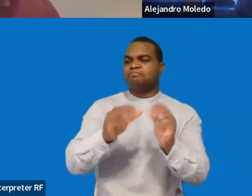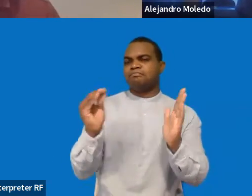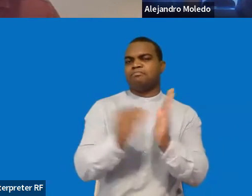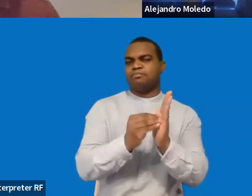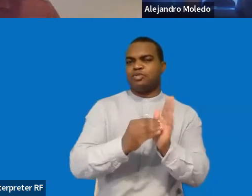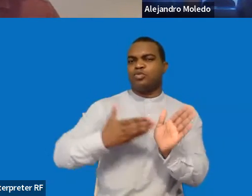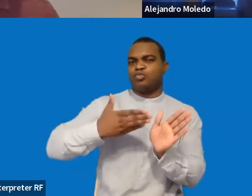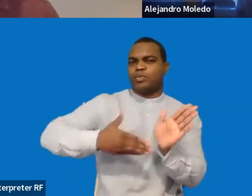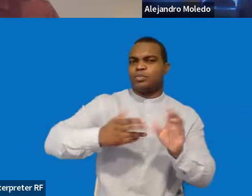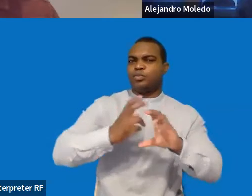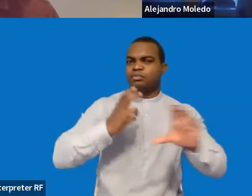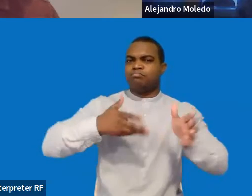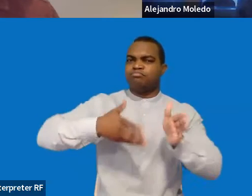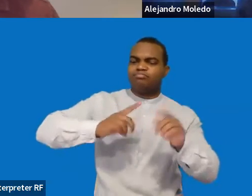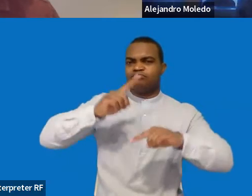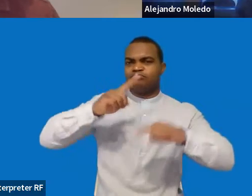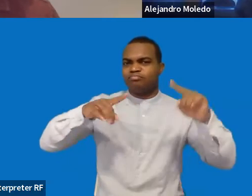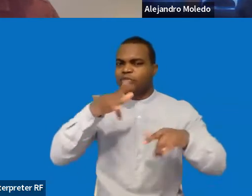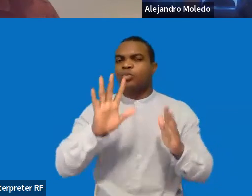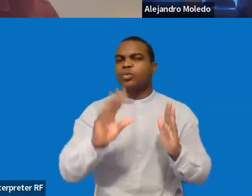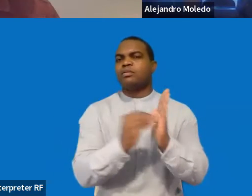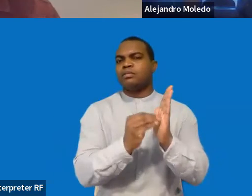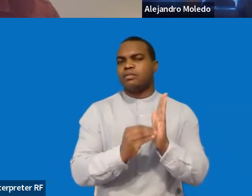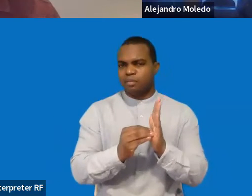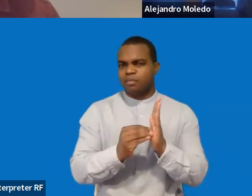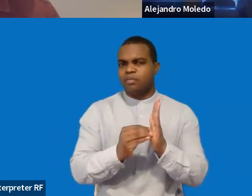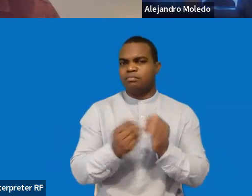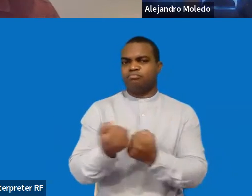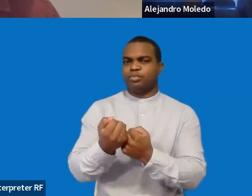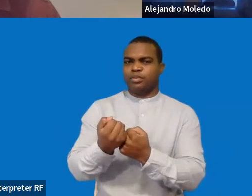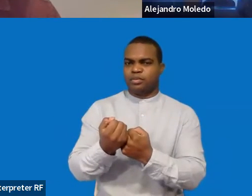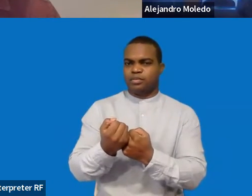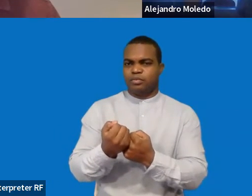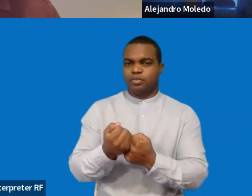about whether transport should be in or not in the proposal.